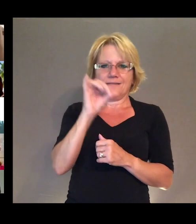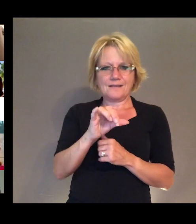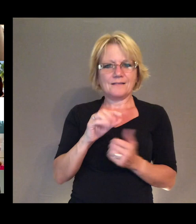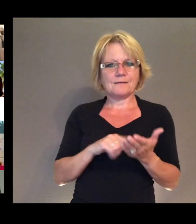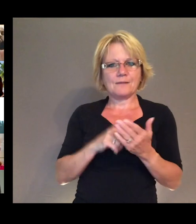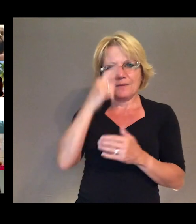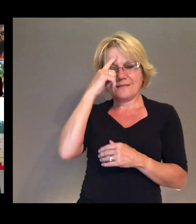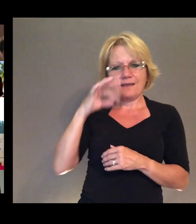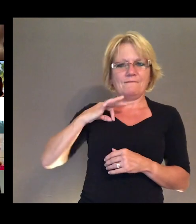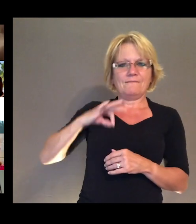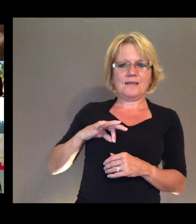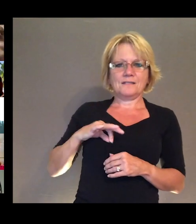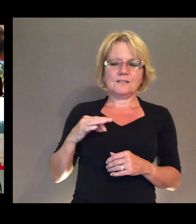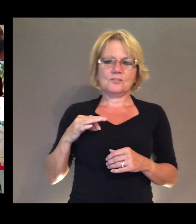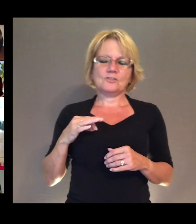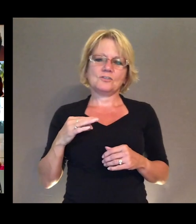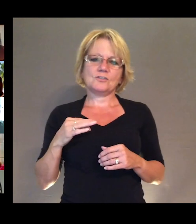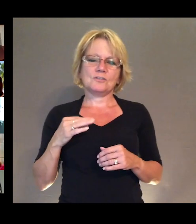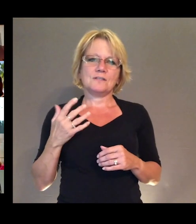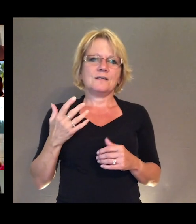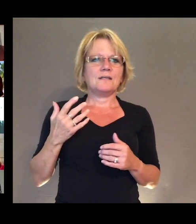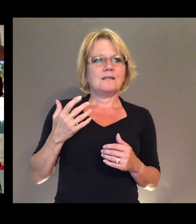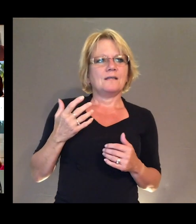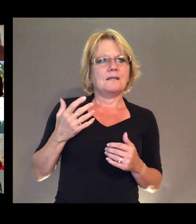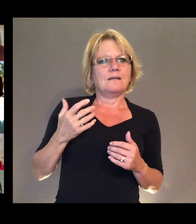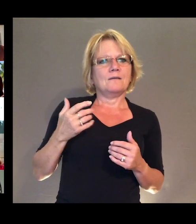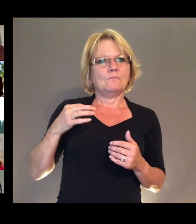we don't recognize that what we are taught kind of puts us into this,